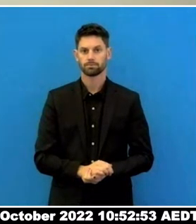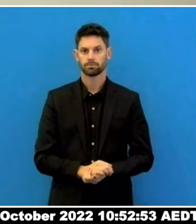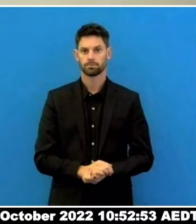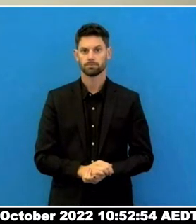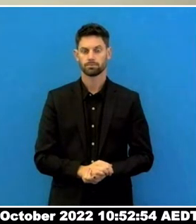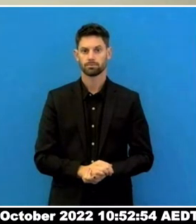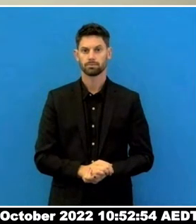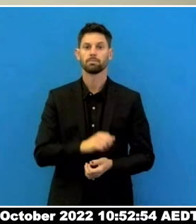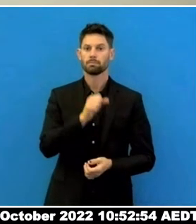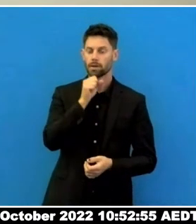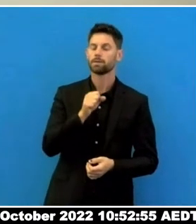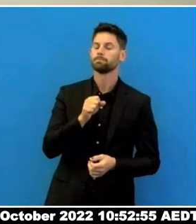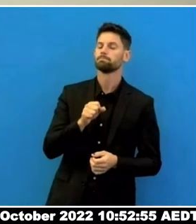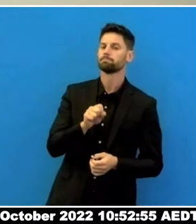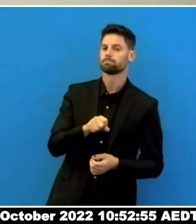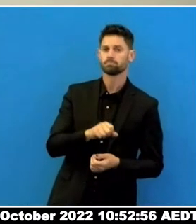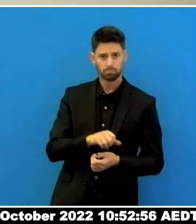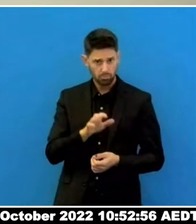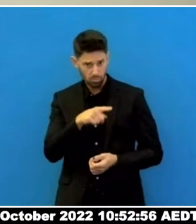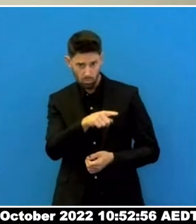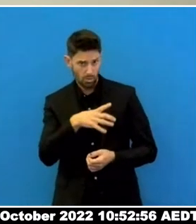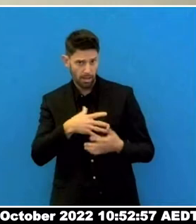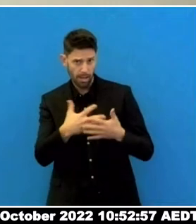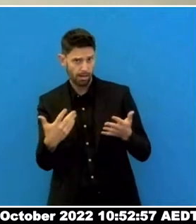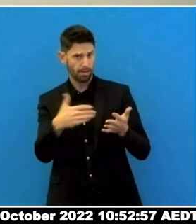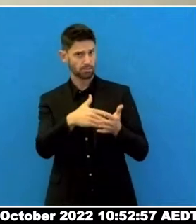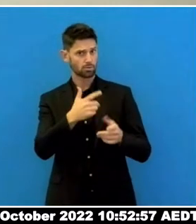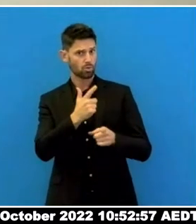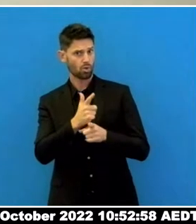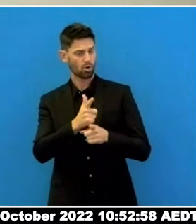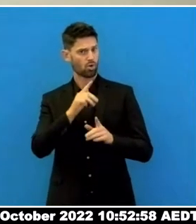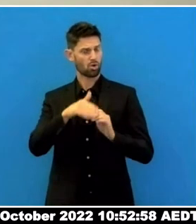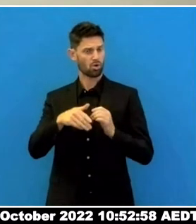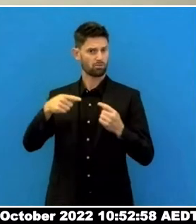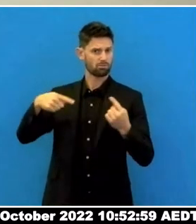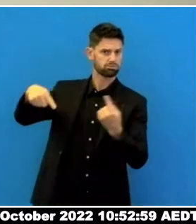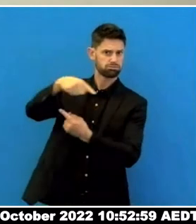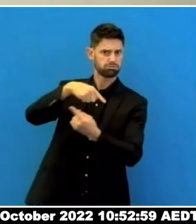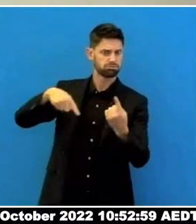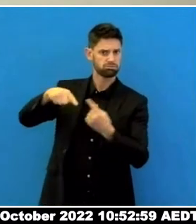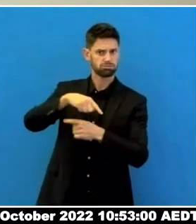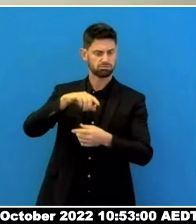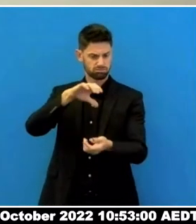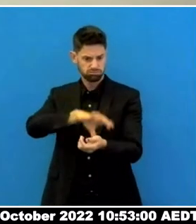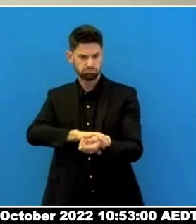Okay. Did you want to say something more about your experience of being handcuffed?